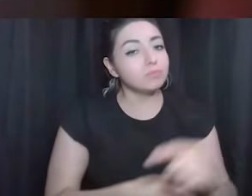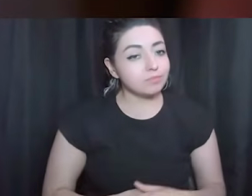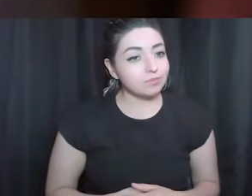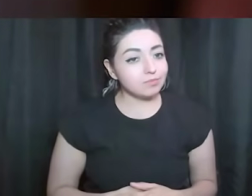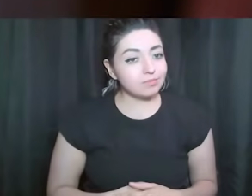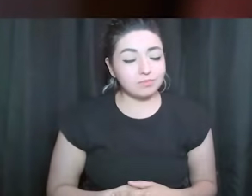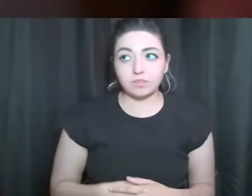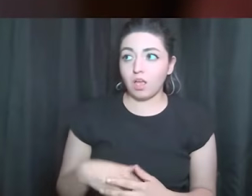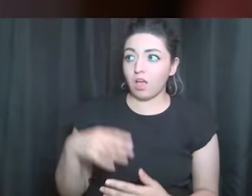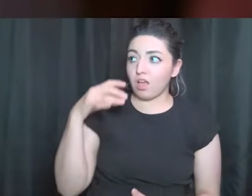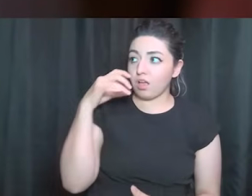I suppose you're right.